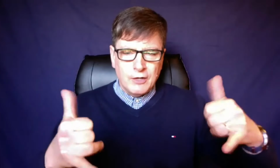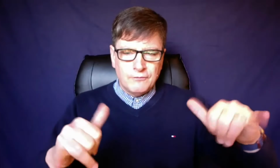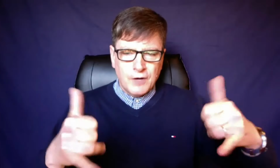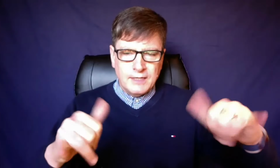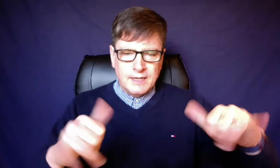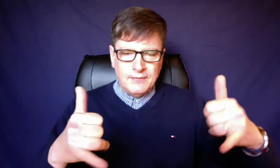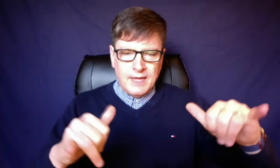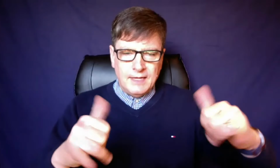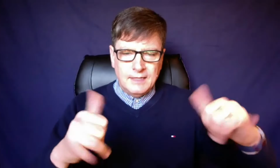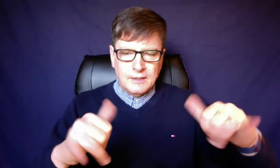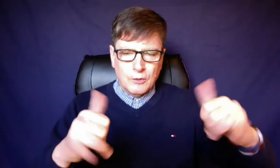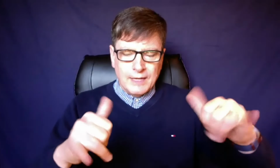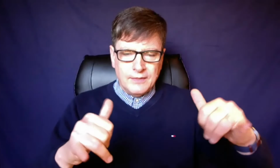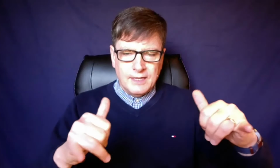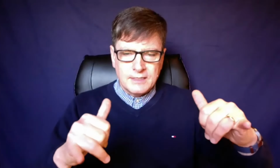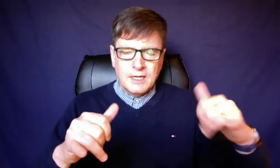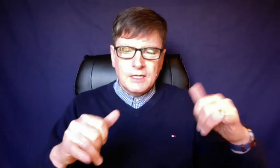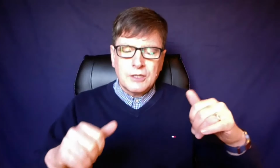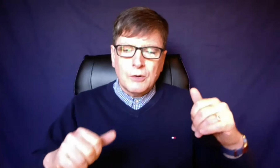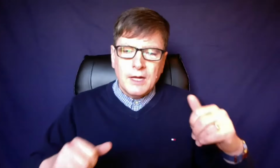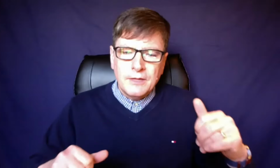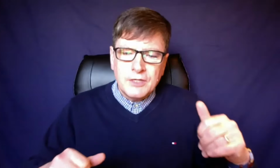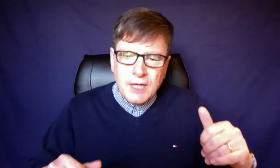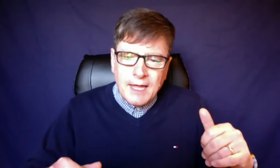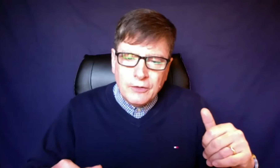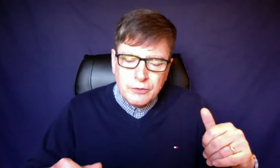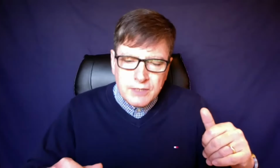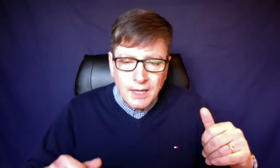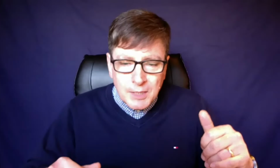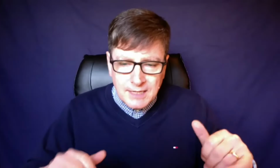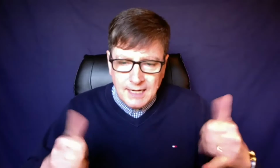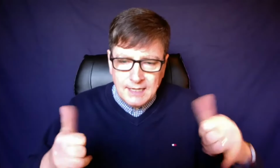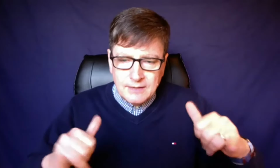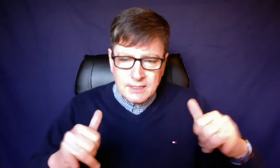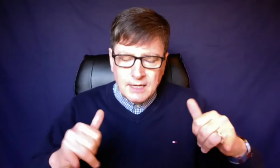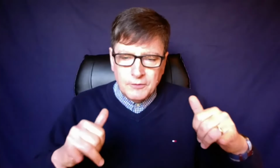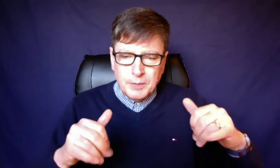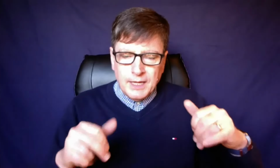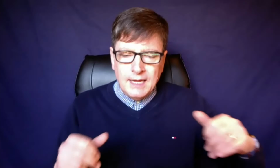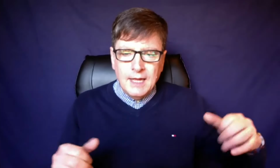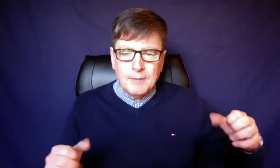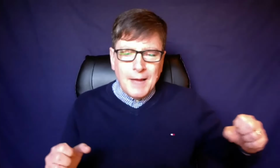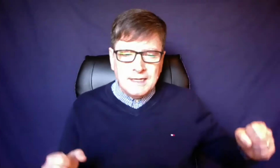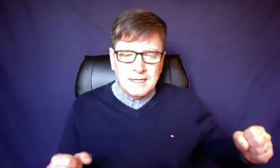hands that are in the letter Y, the manual alphabet Y and they're out in front and they go like this. So the